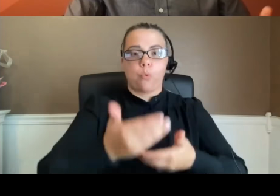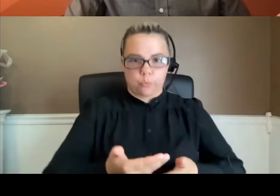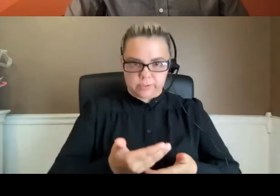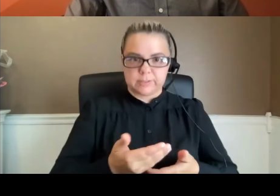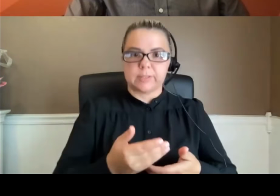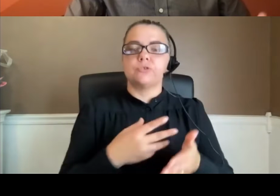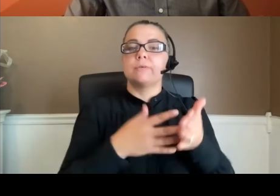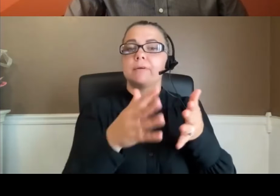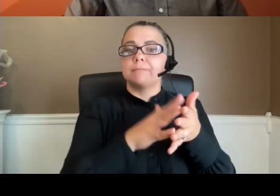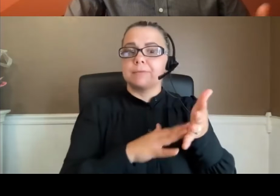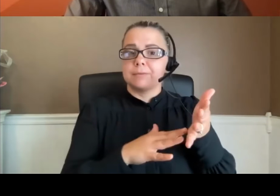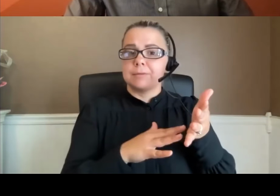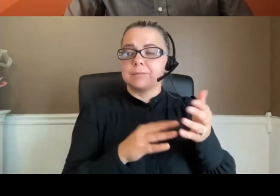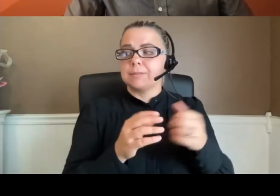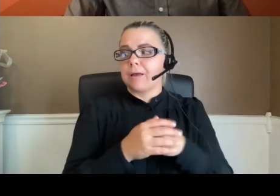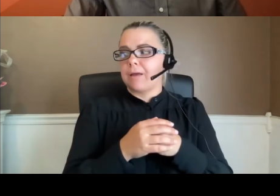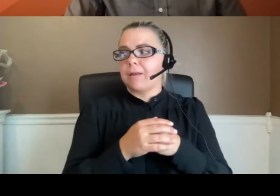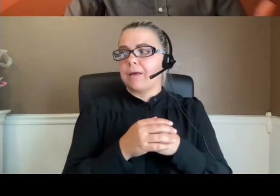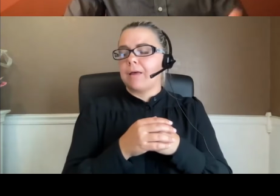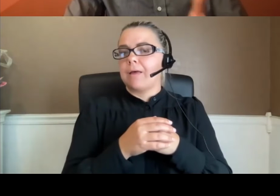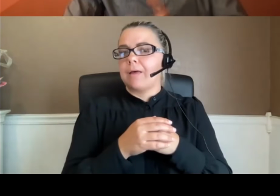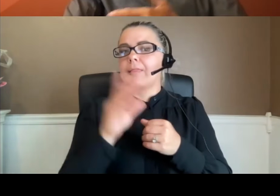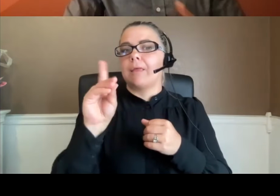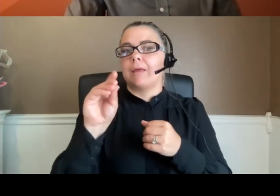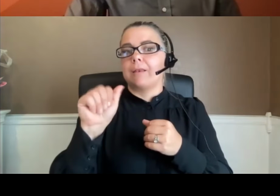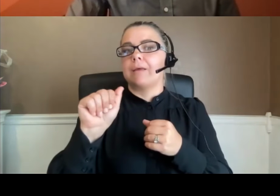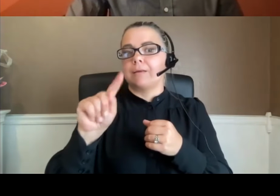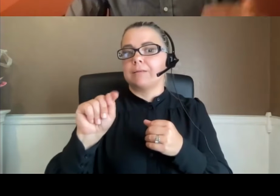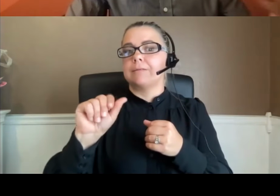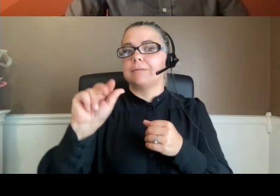then orientation for data read, and that's from highest to lowest the values are as follows,